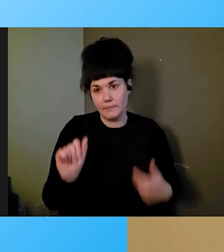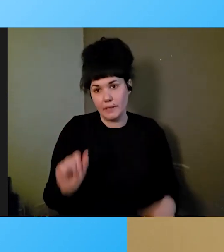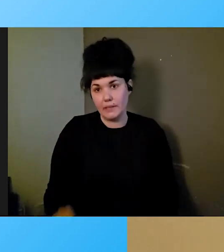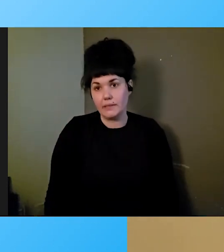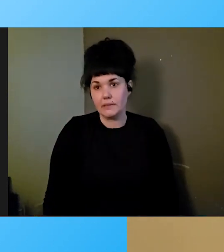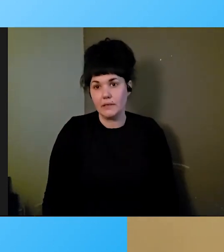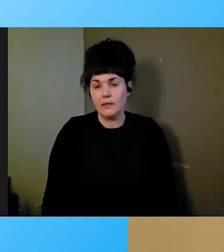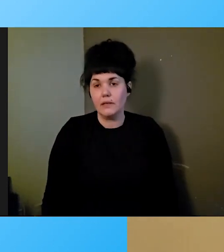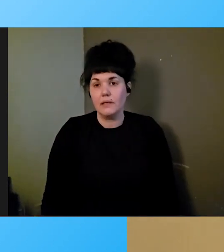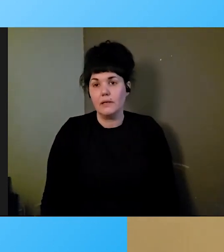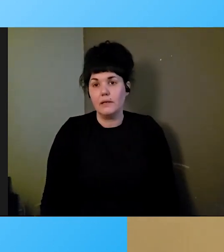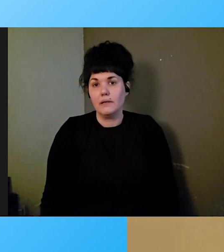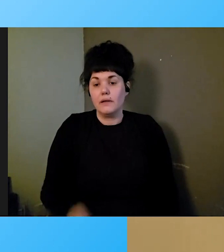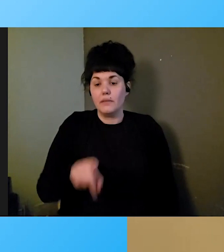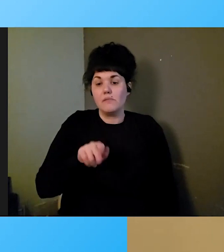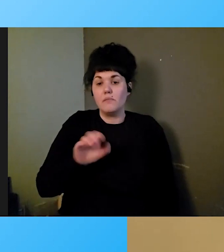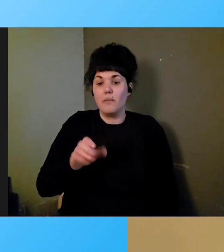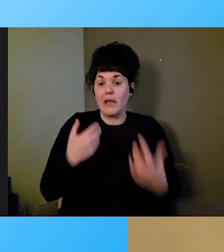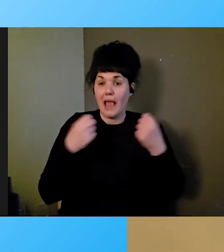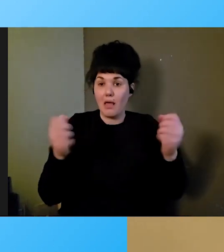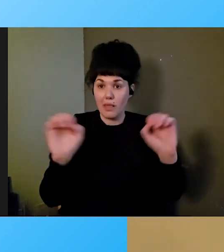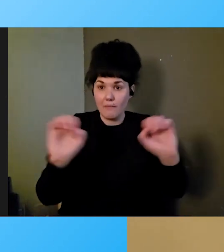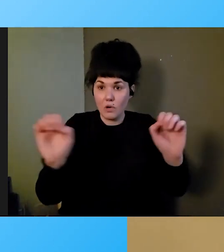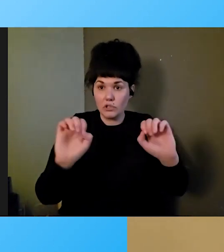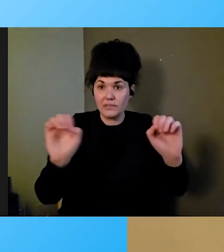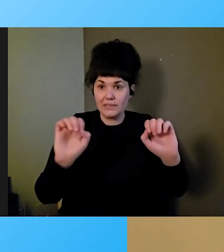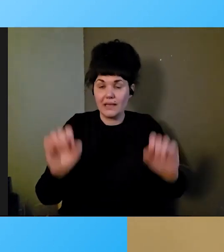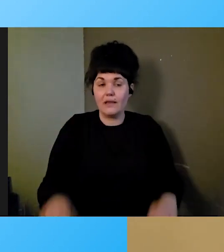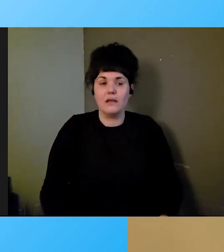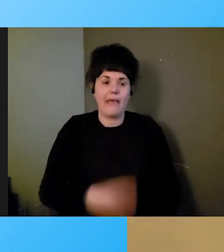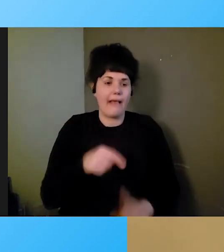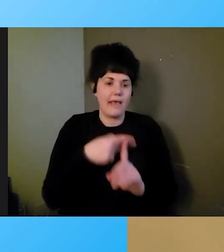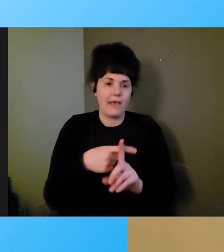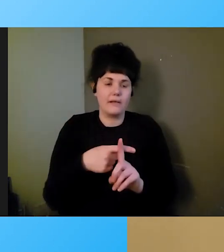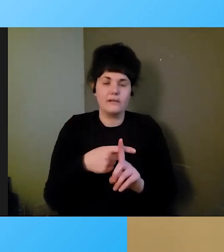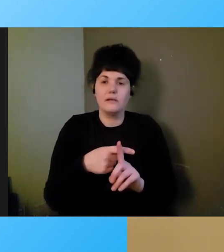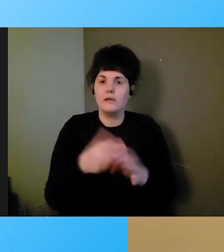The public health emergency and the health and human